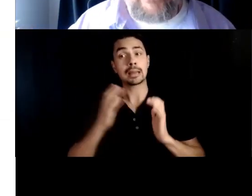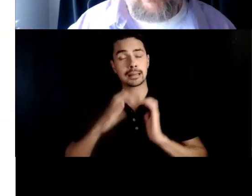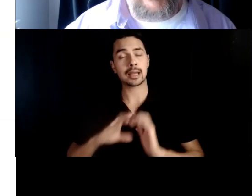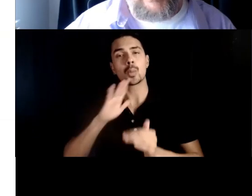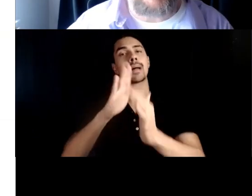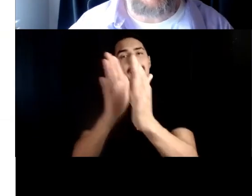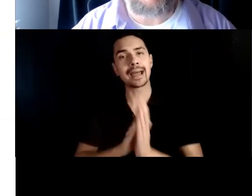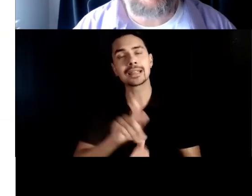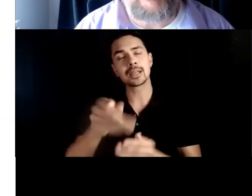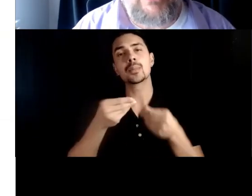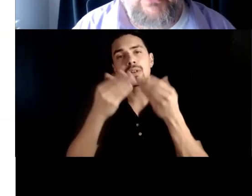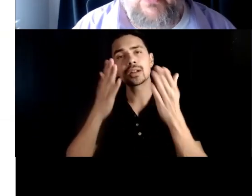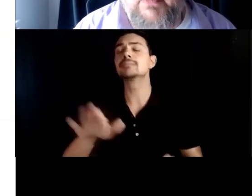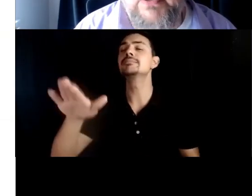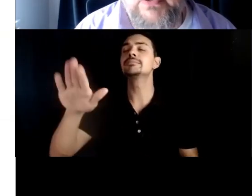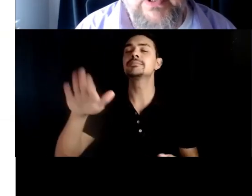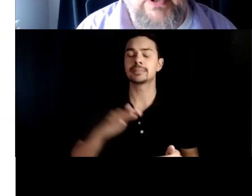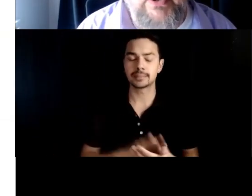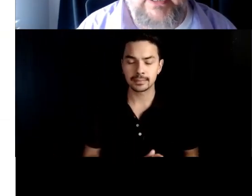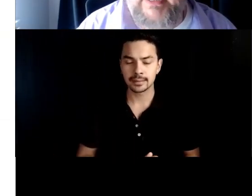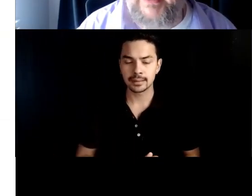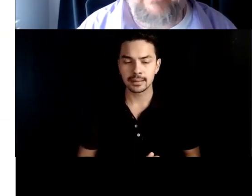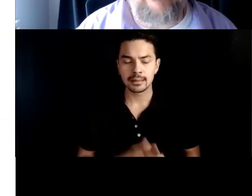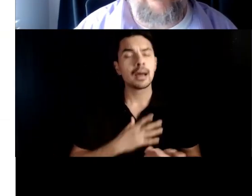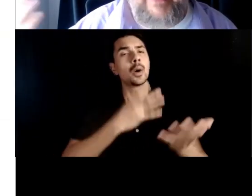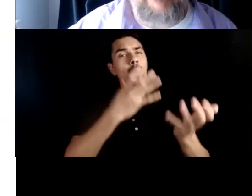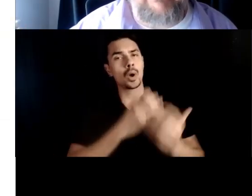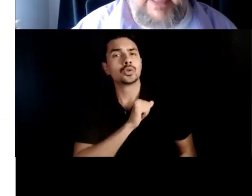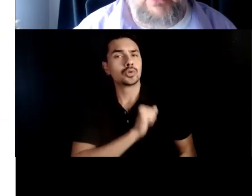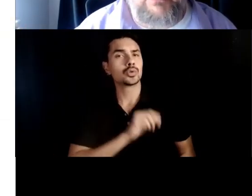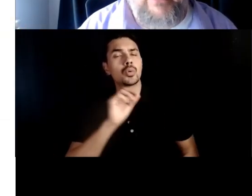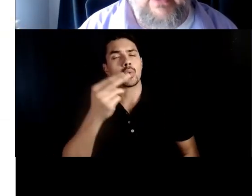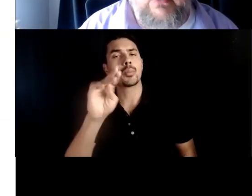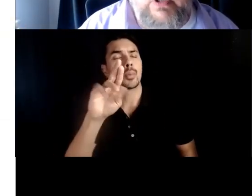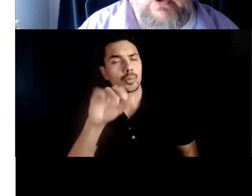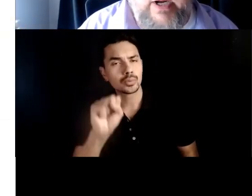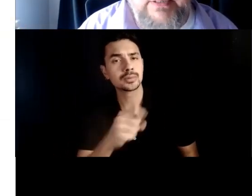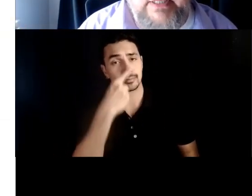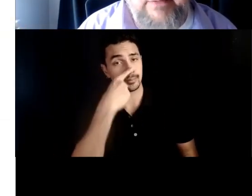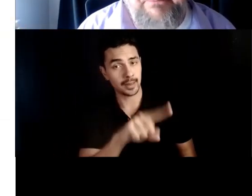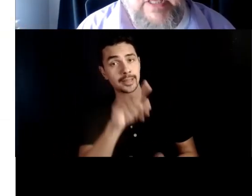if they wanna access hormones or surgery, and if that medical provider requires it.